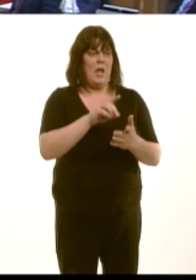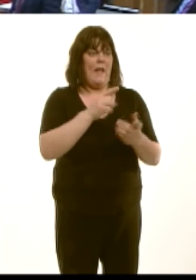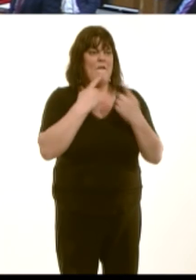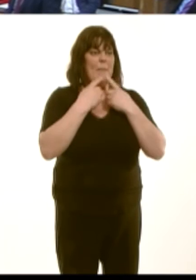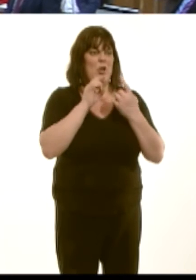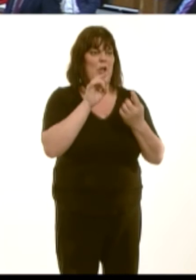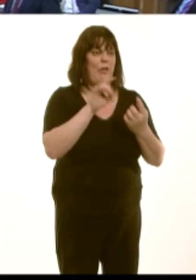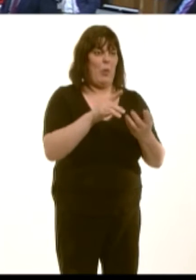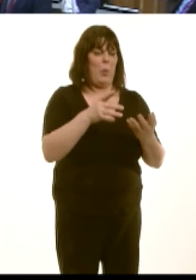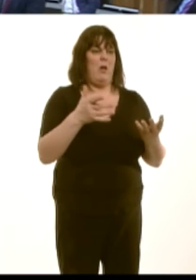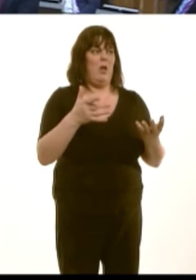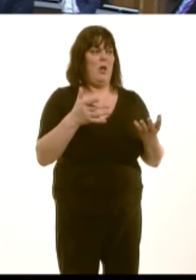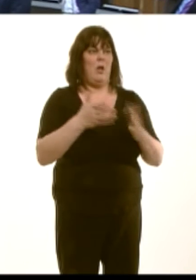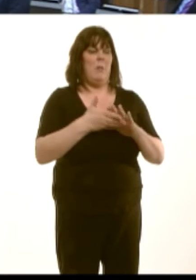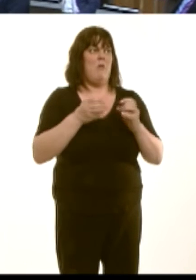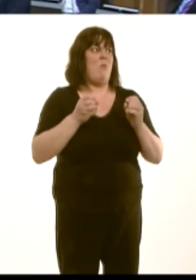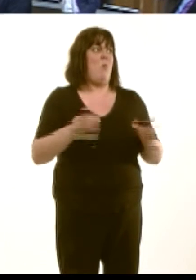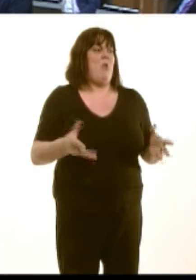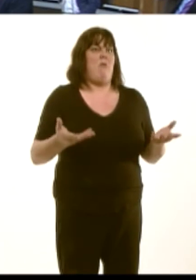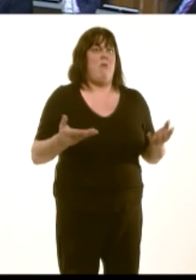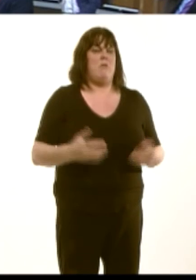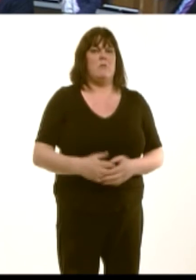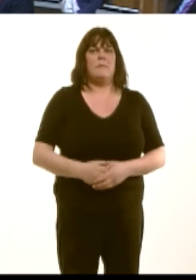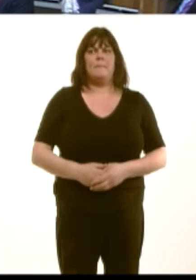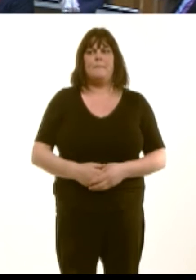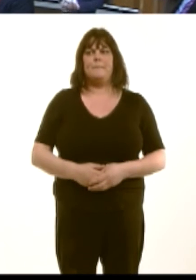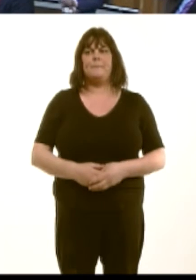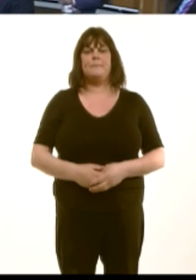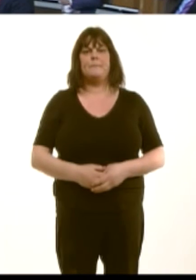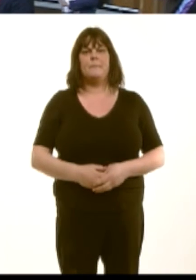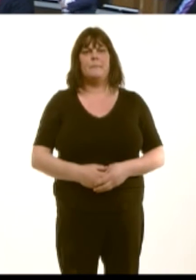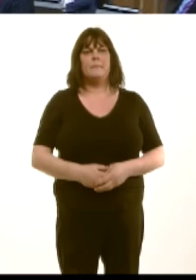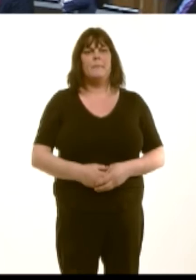Kirsty Williams: Presiding Officer, patients rightly expect their medical details to remain